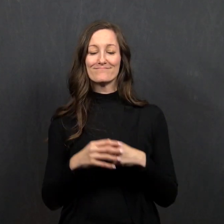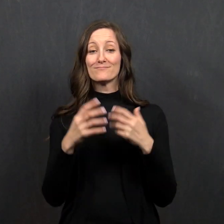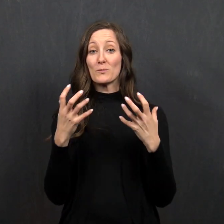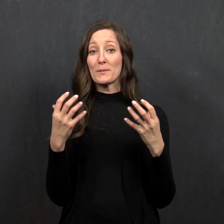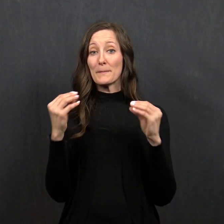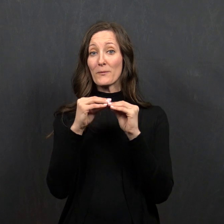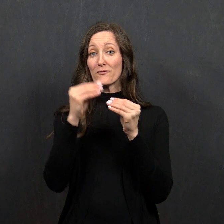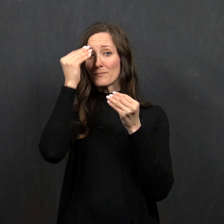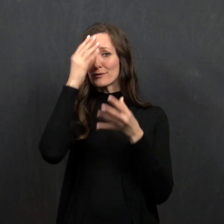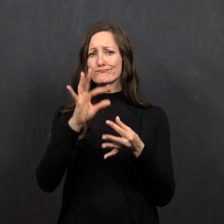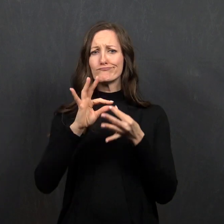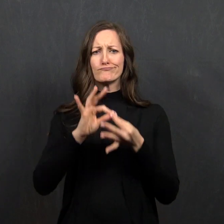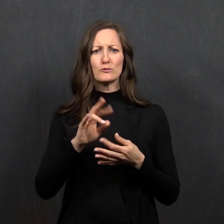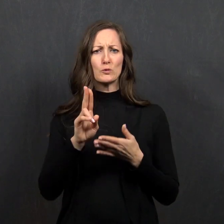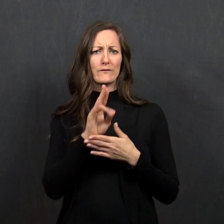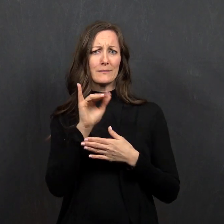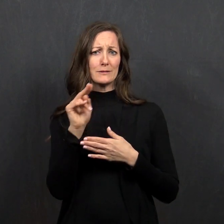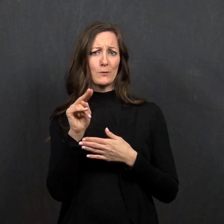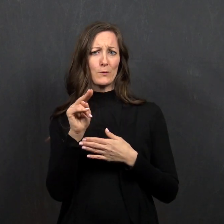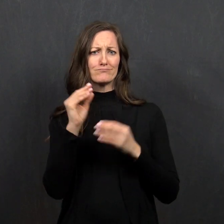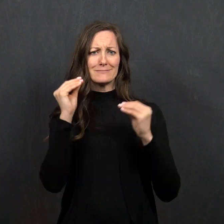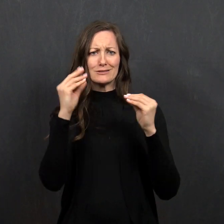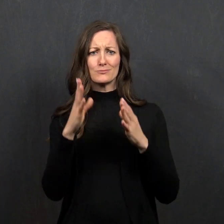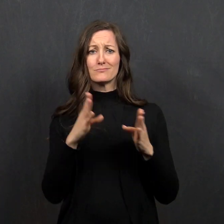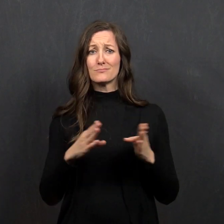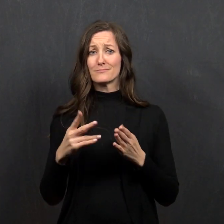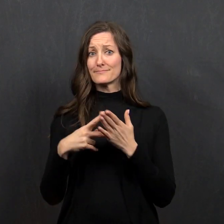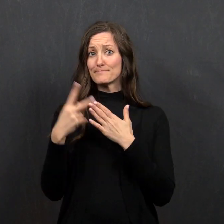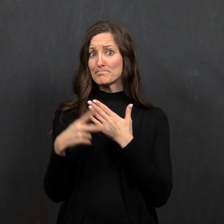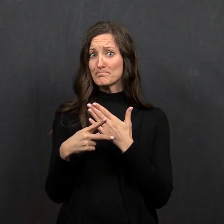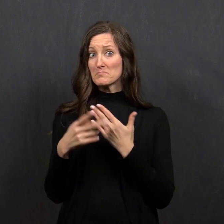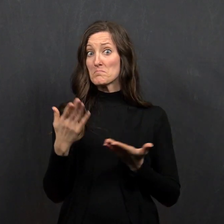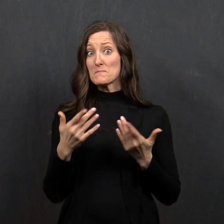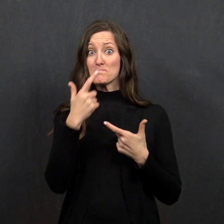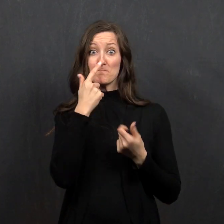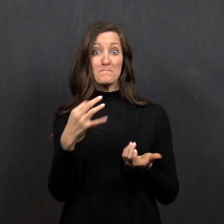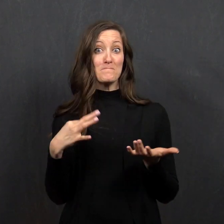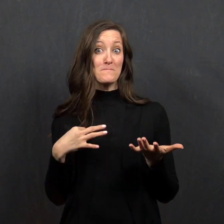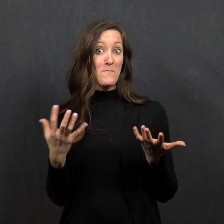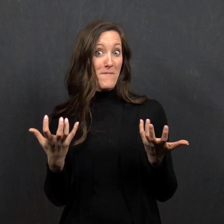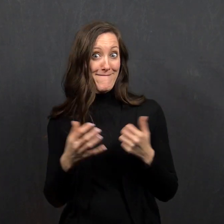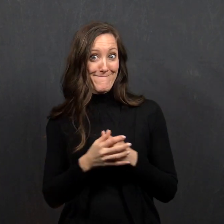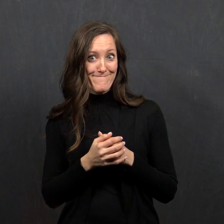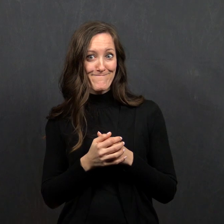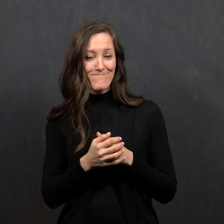Here is information about applying for the University of Minnesota’s teacher preparation program.